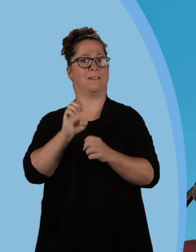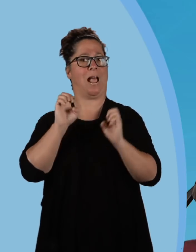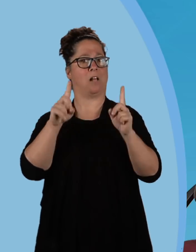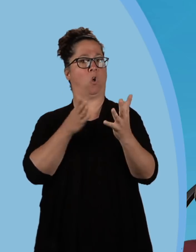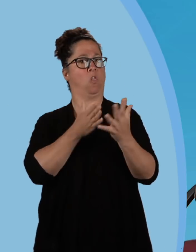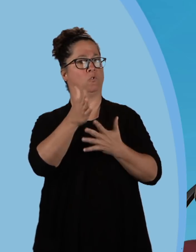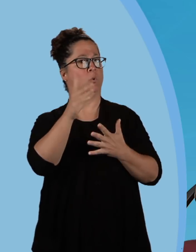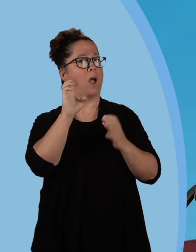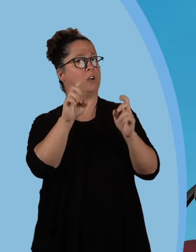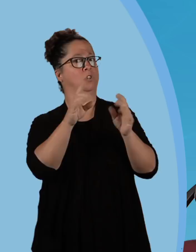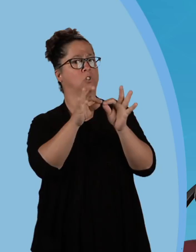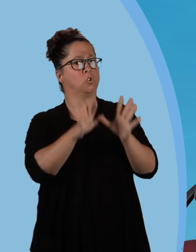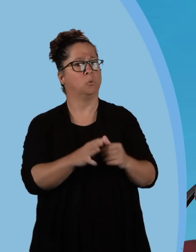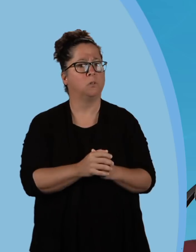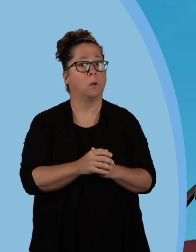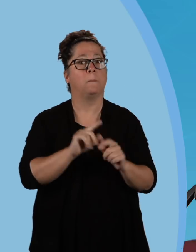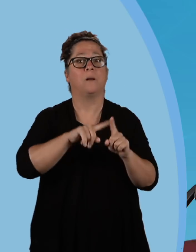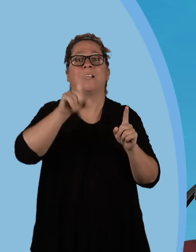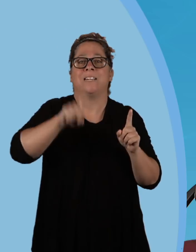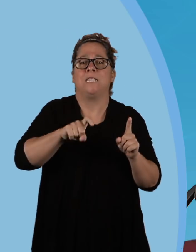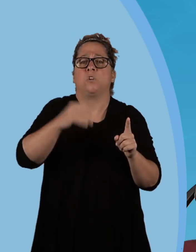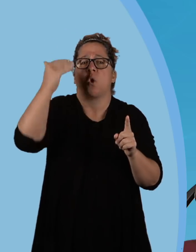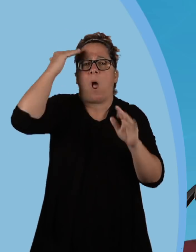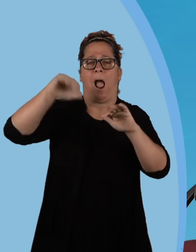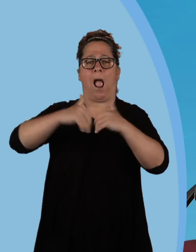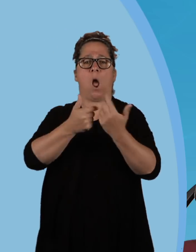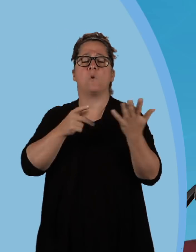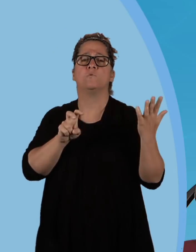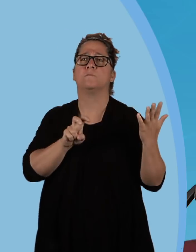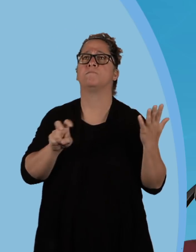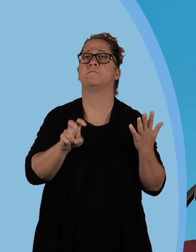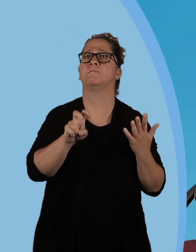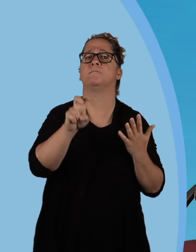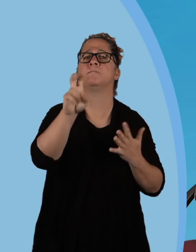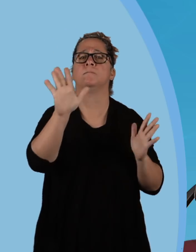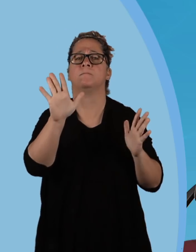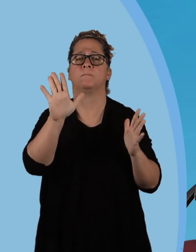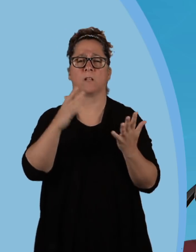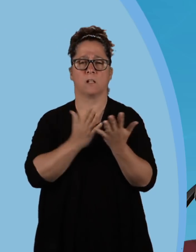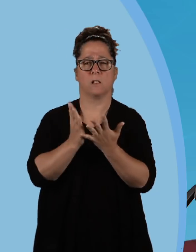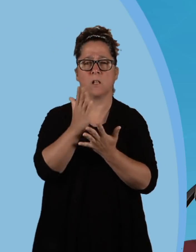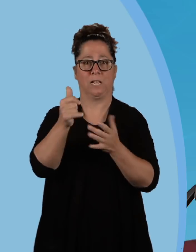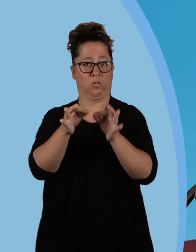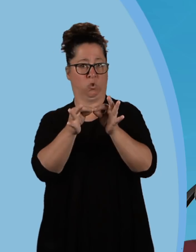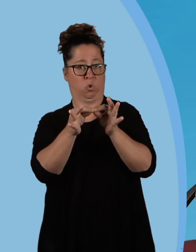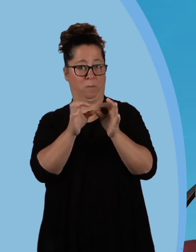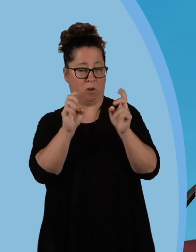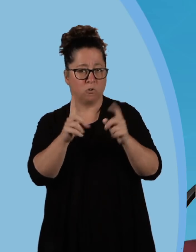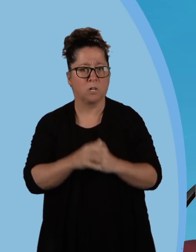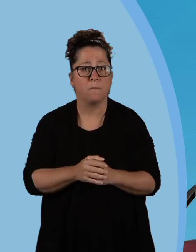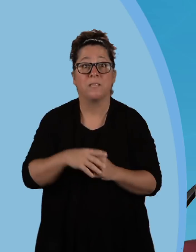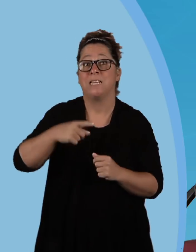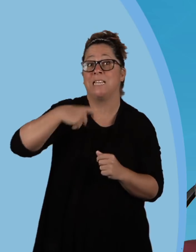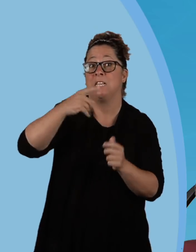receives their education through an educational interpreter, but they need to learn how to navigate an interpreted education.